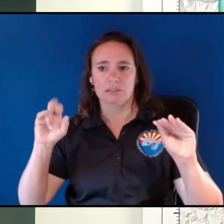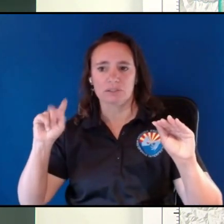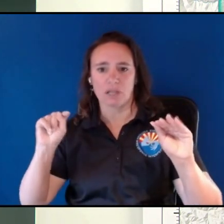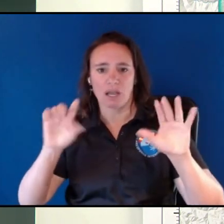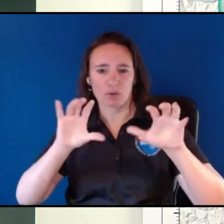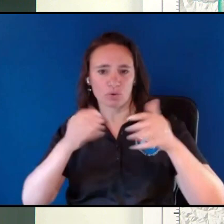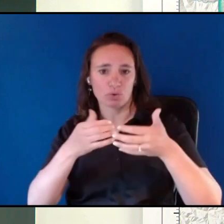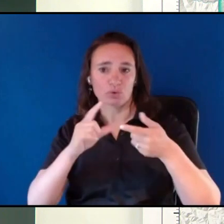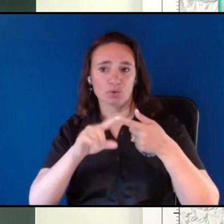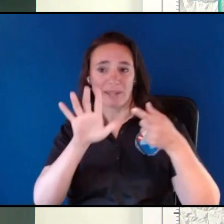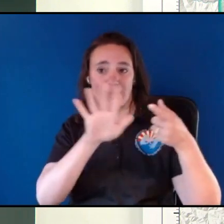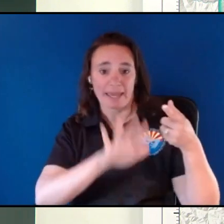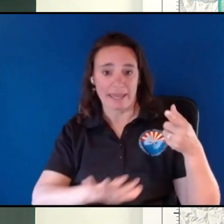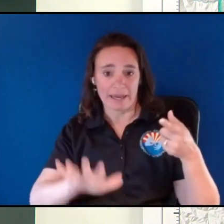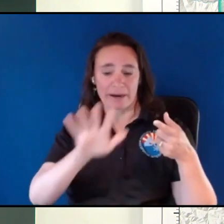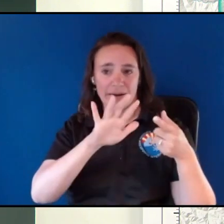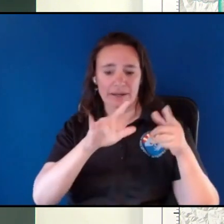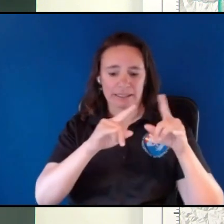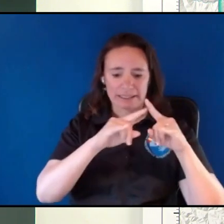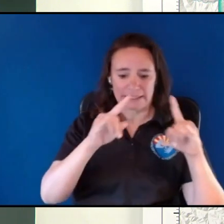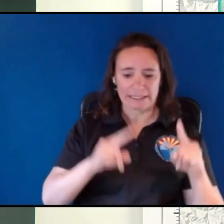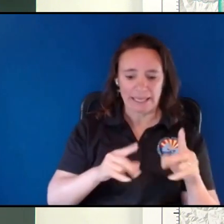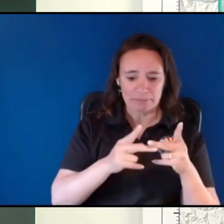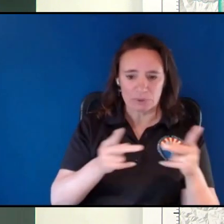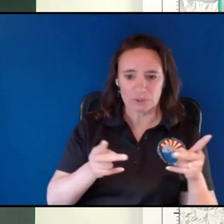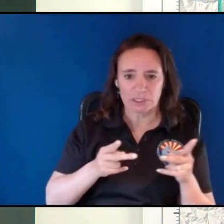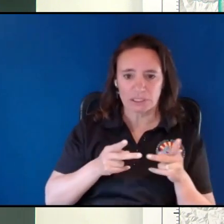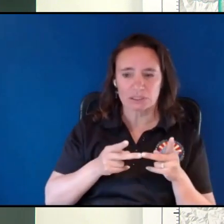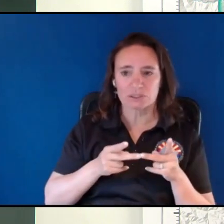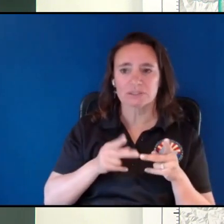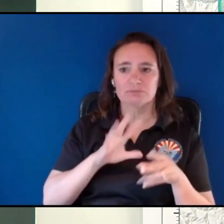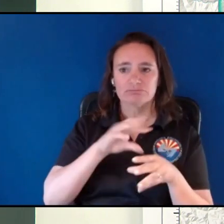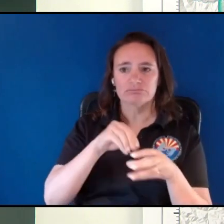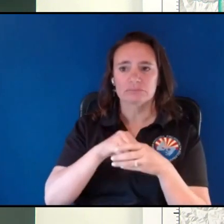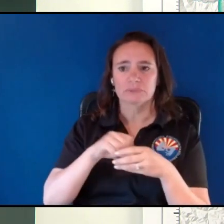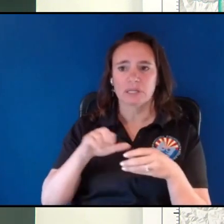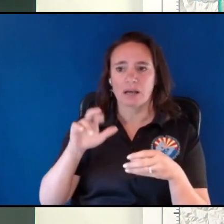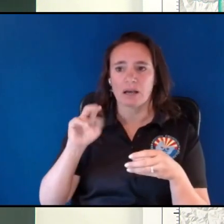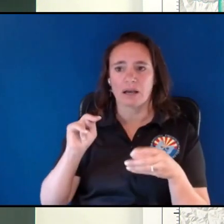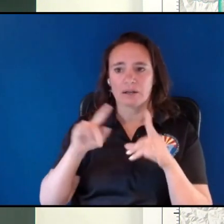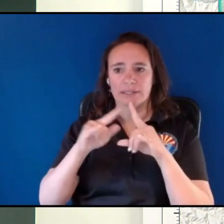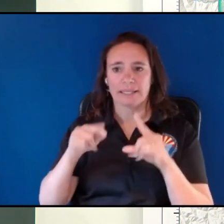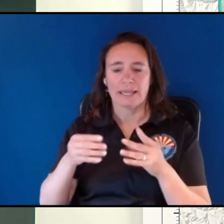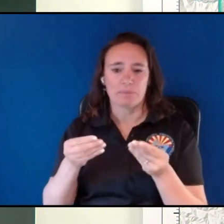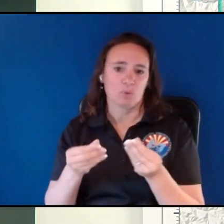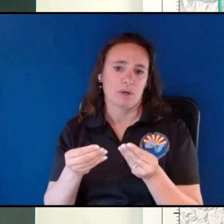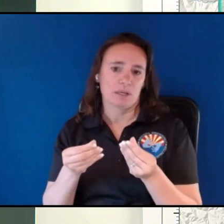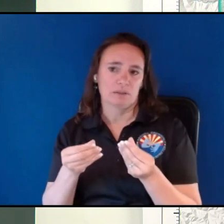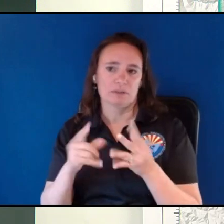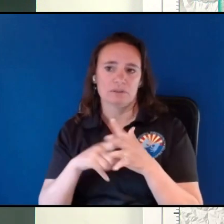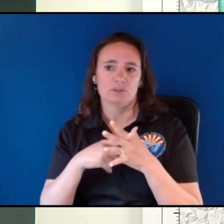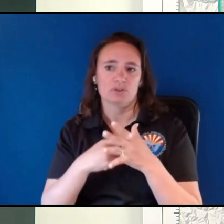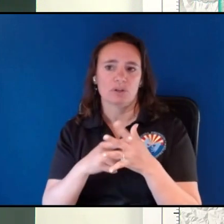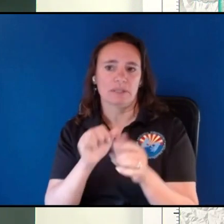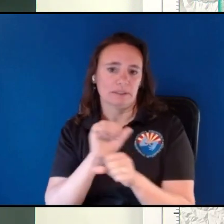camp locations potentially in in the Iron Campground and start those efforts hopefully in the next few days to start